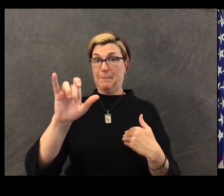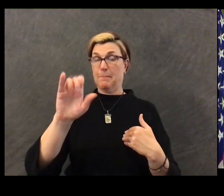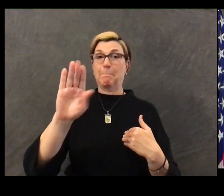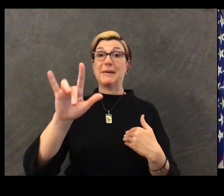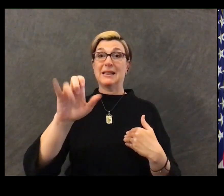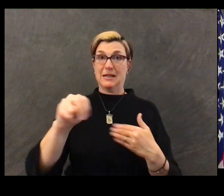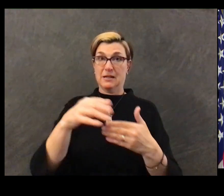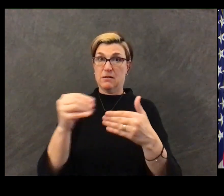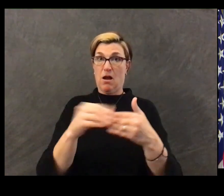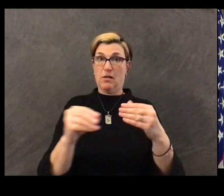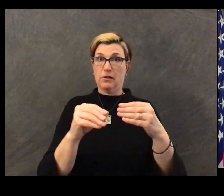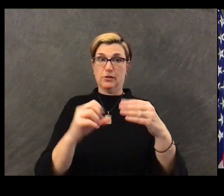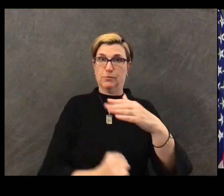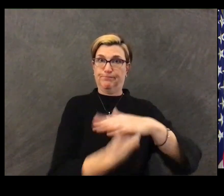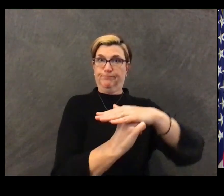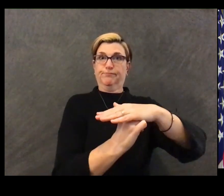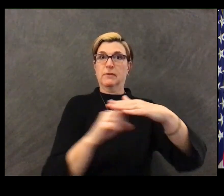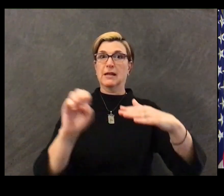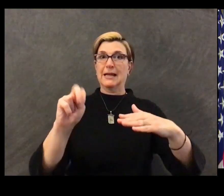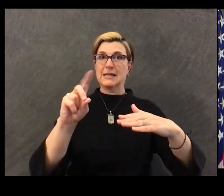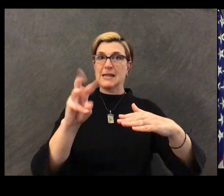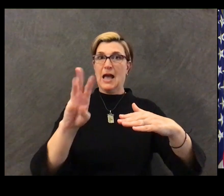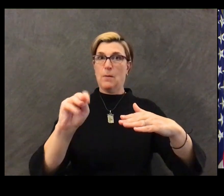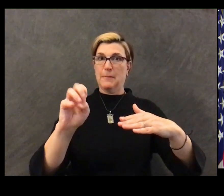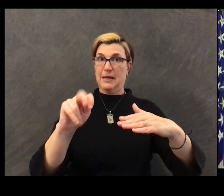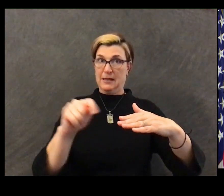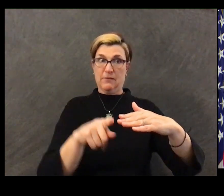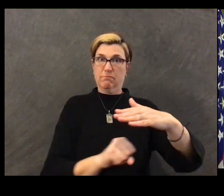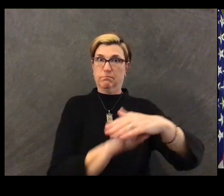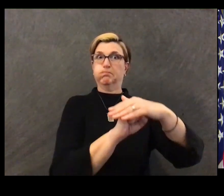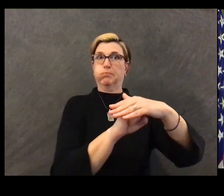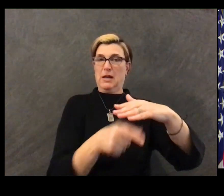the money that it was allocated under the cares Act and I'm pleased to